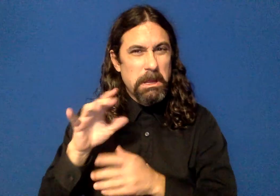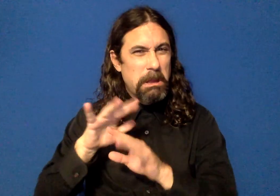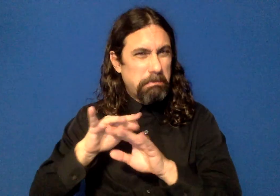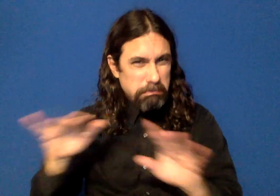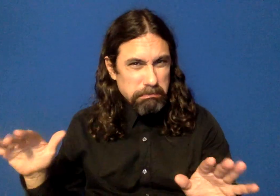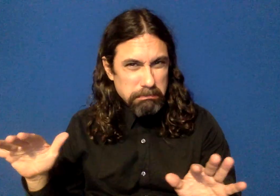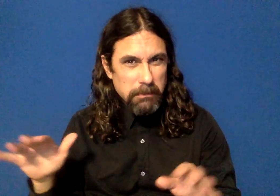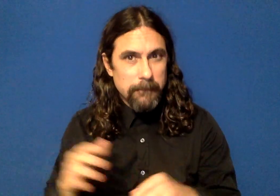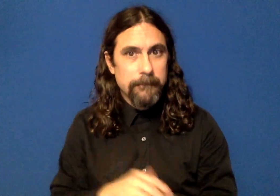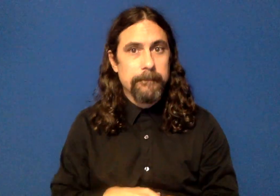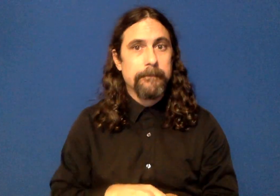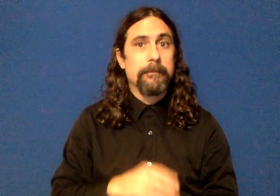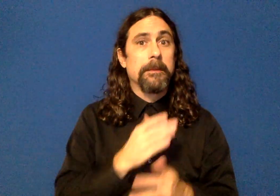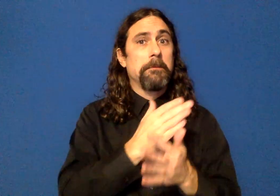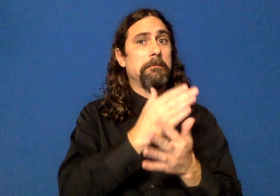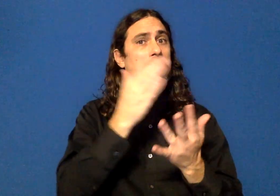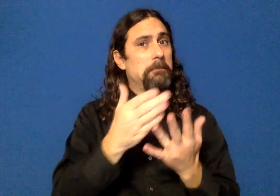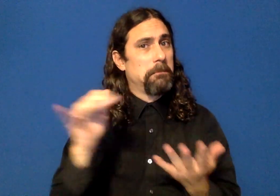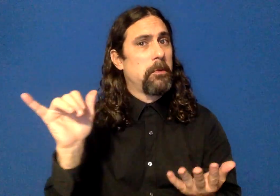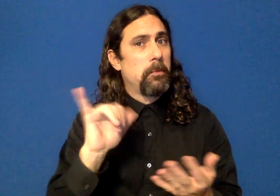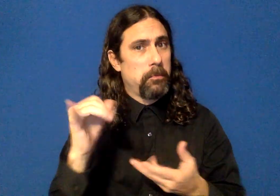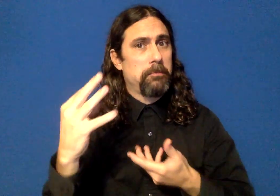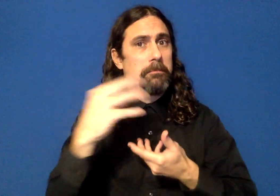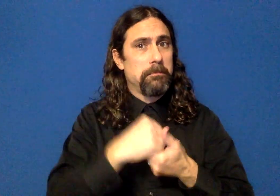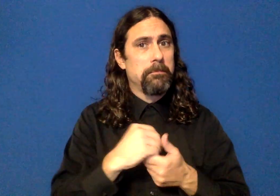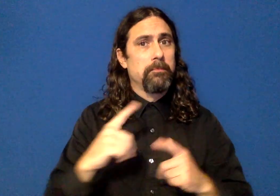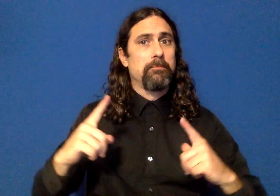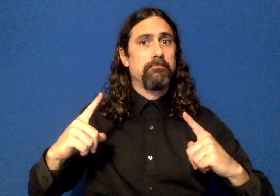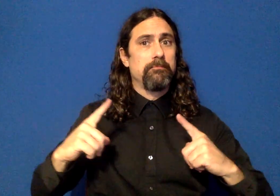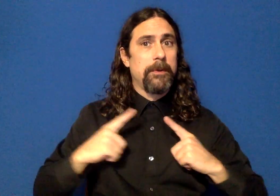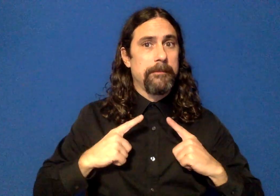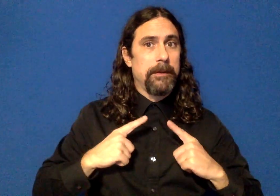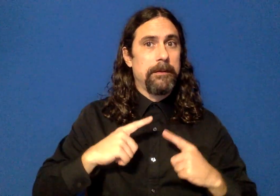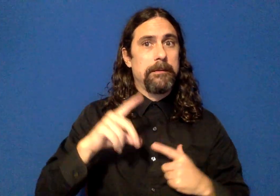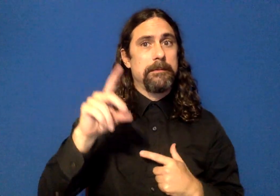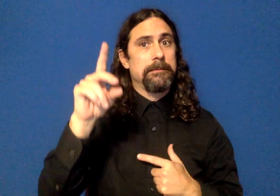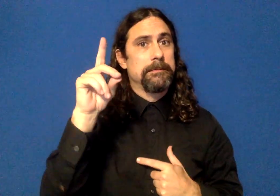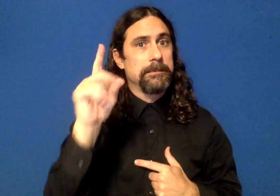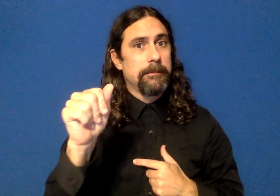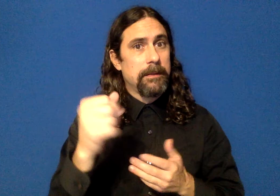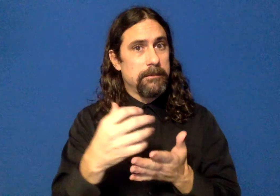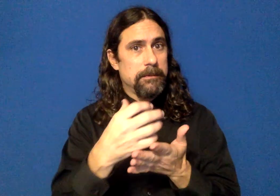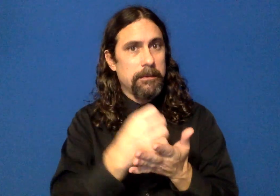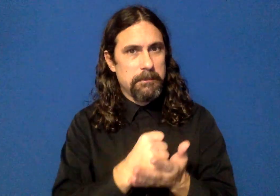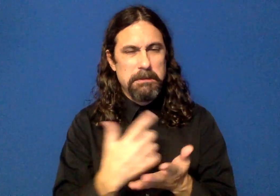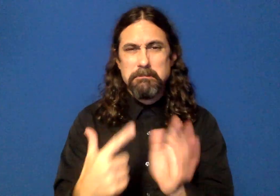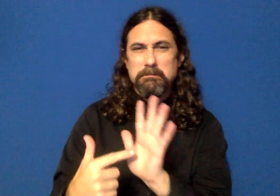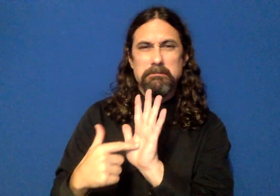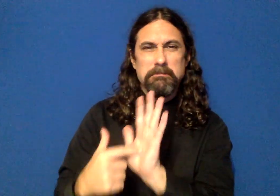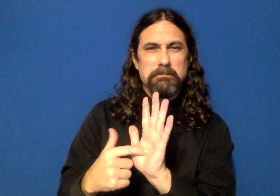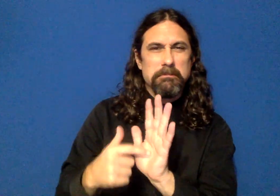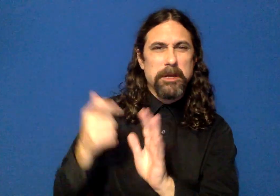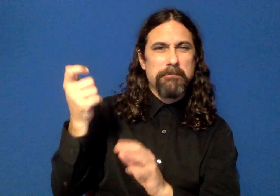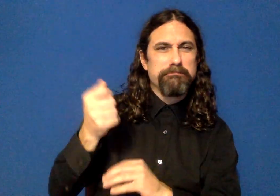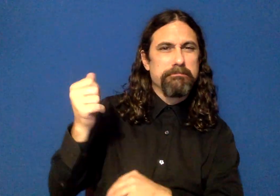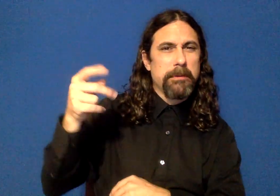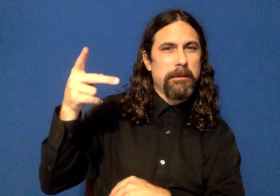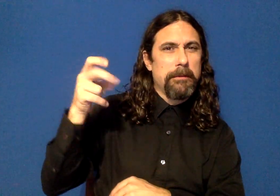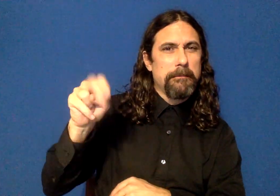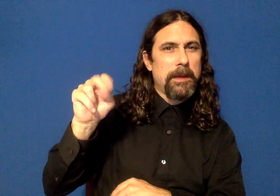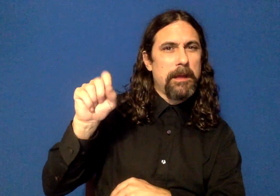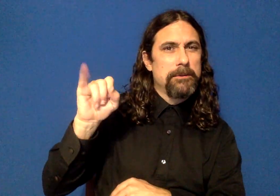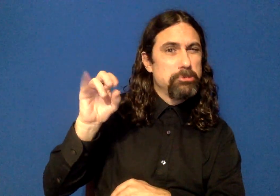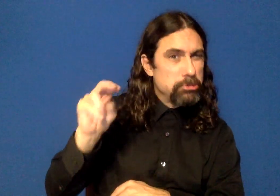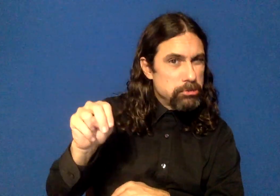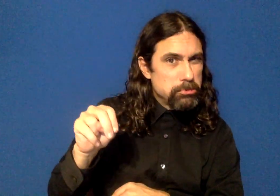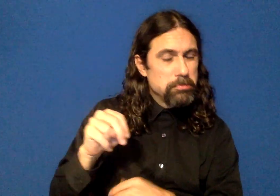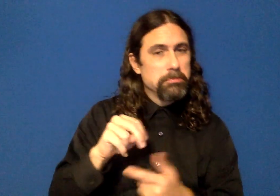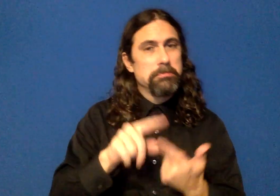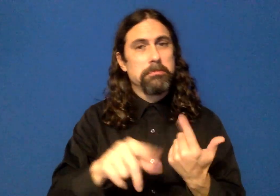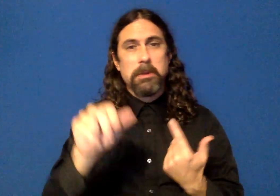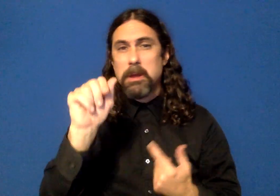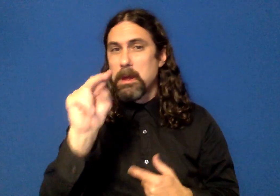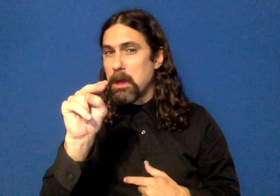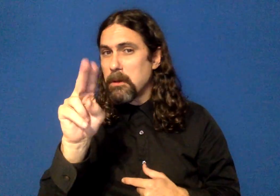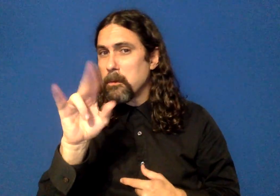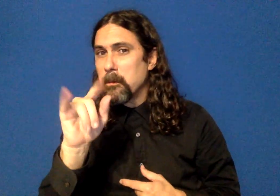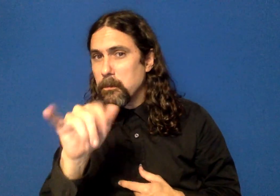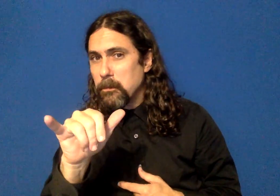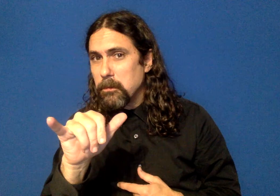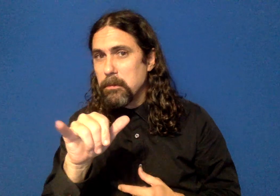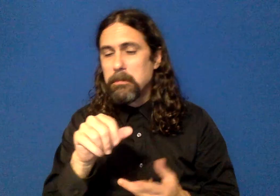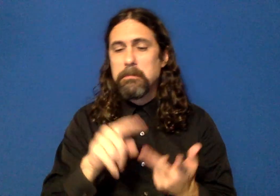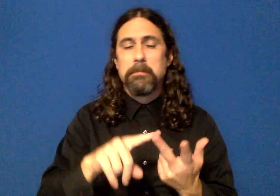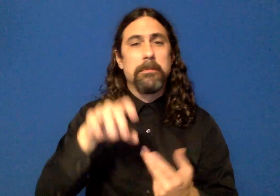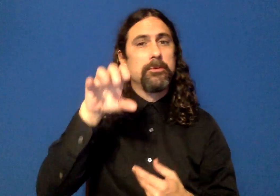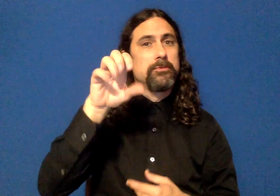TANF, Armed Forces Reserve, etc), Retirement or disability income (pension, annuity,